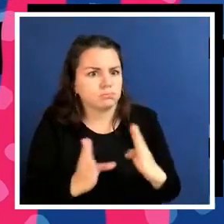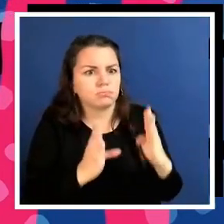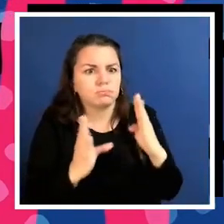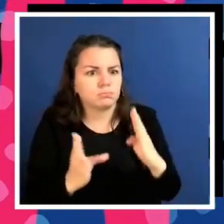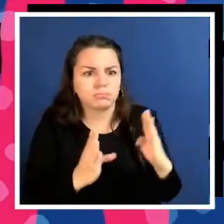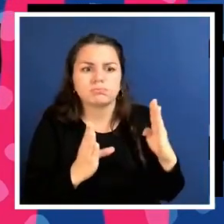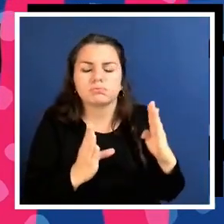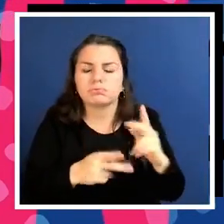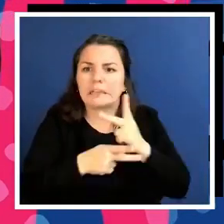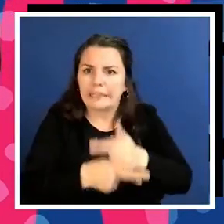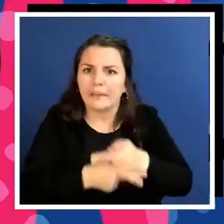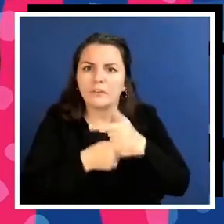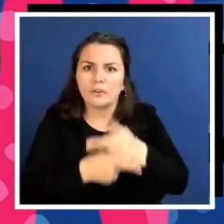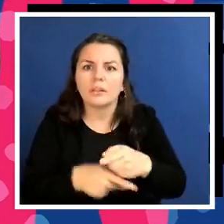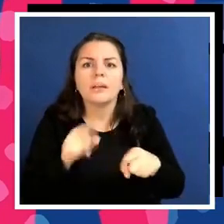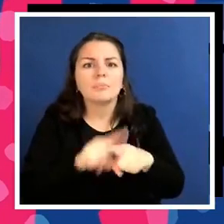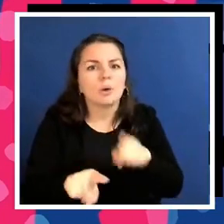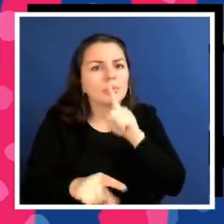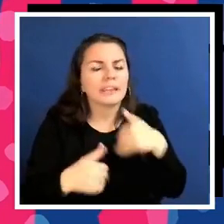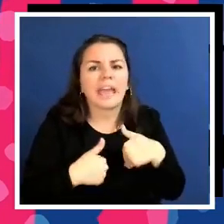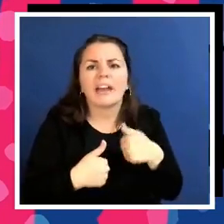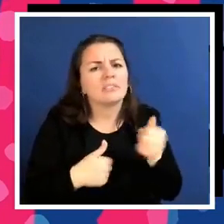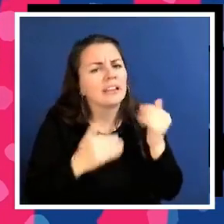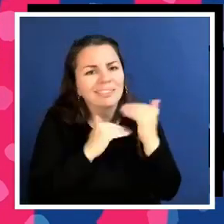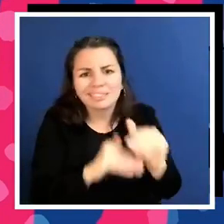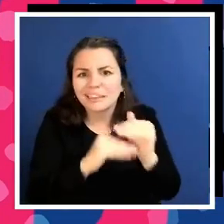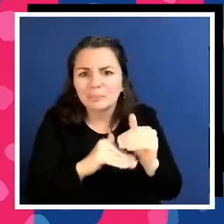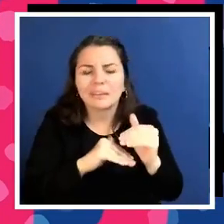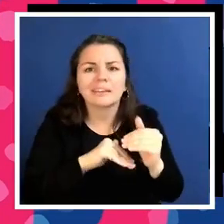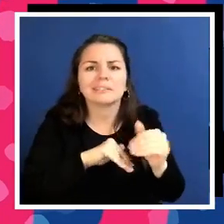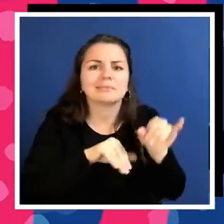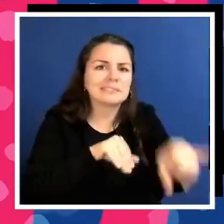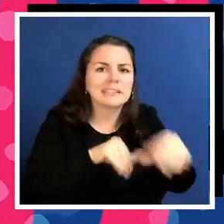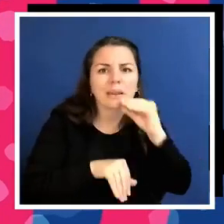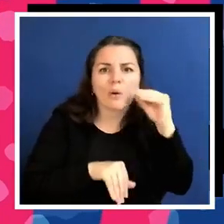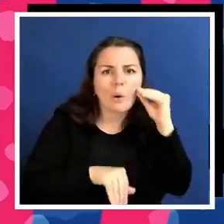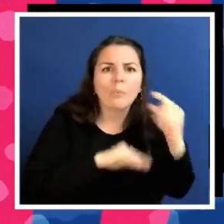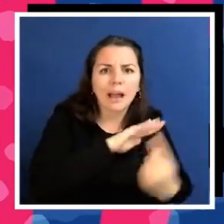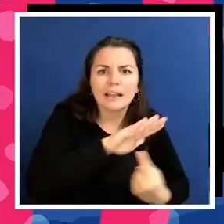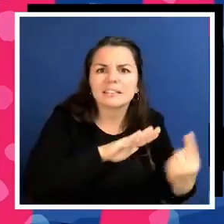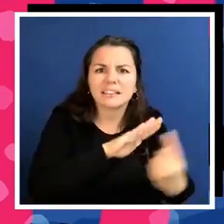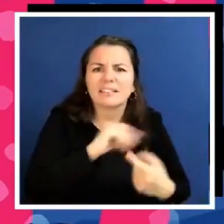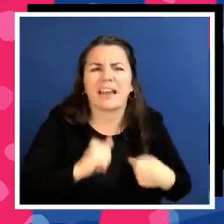THEY ARE.